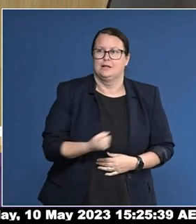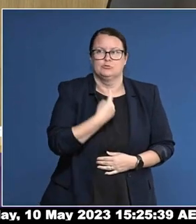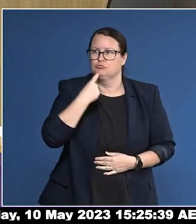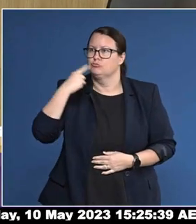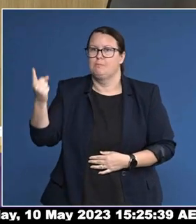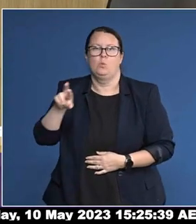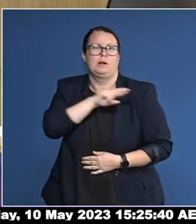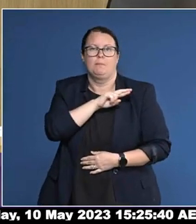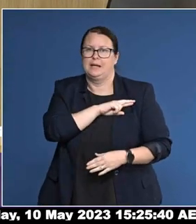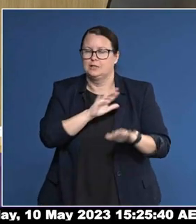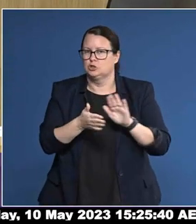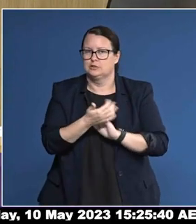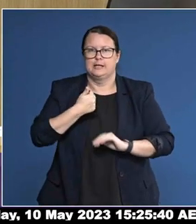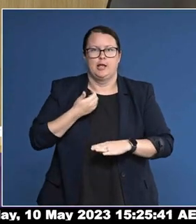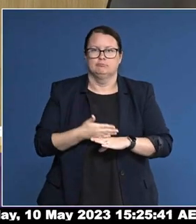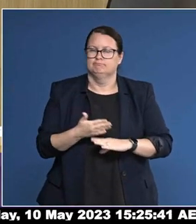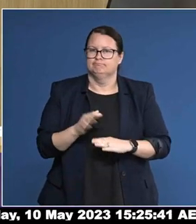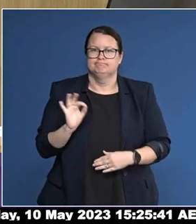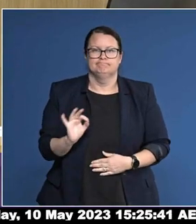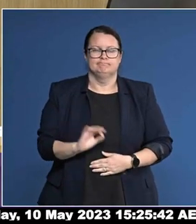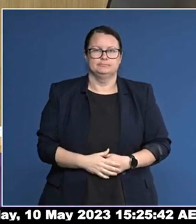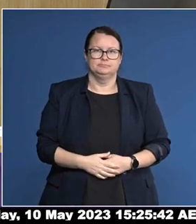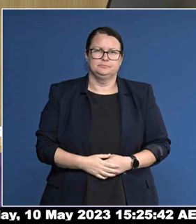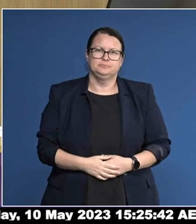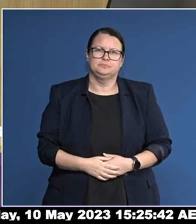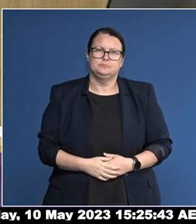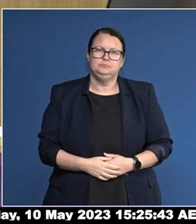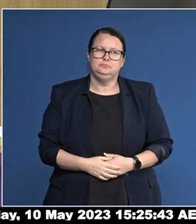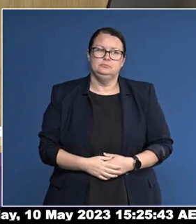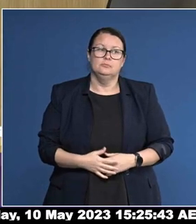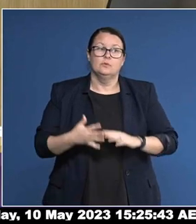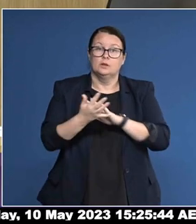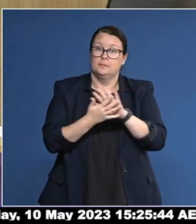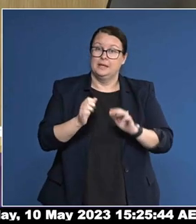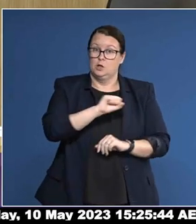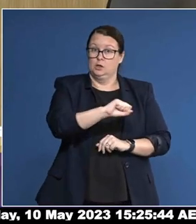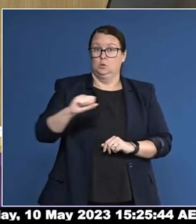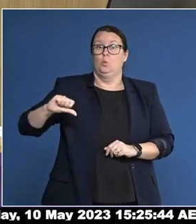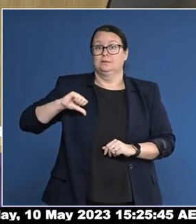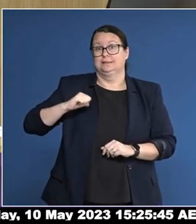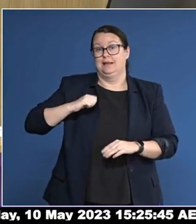So when it comes to staff who work within the department who may be